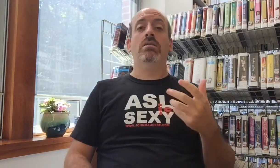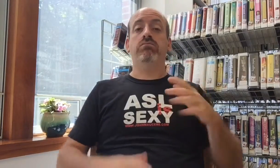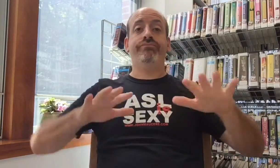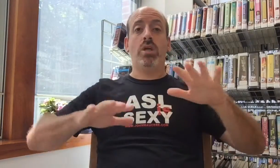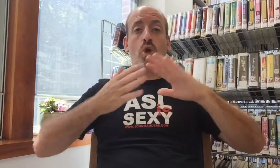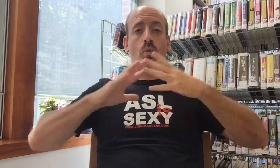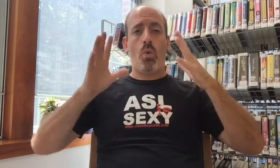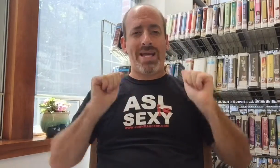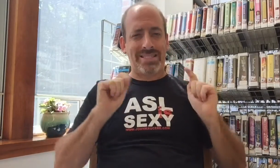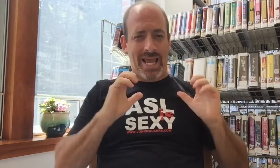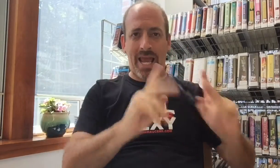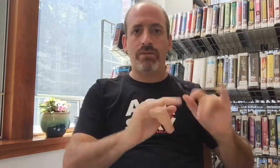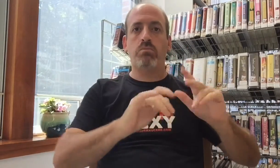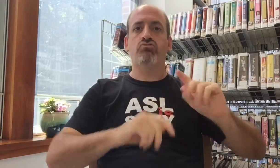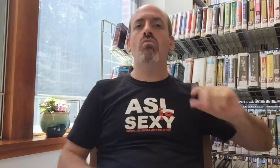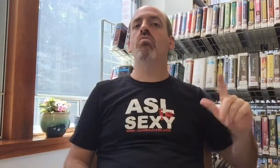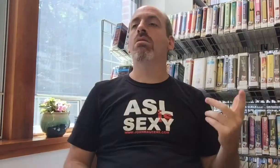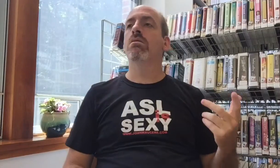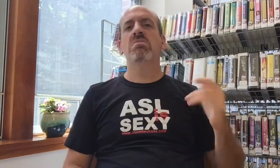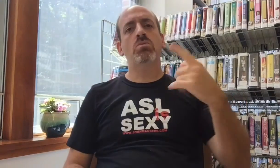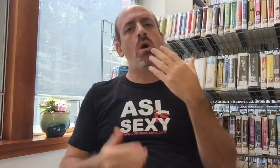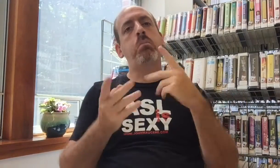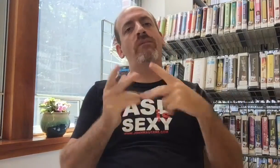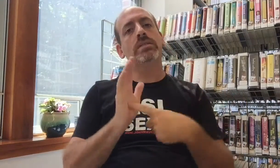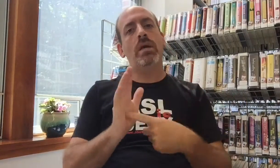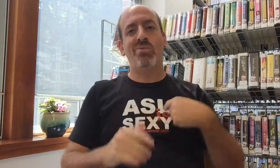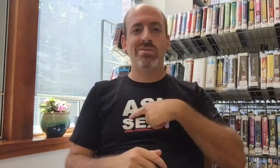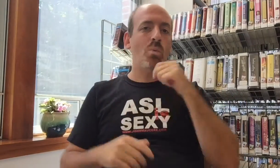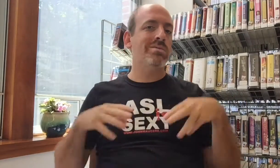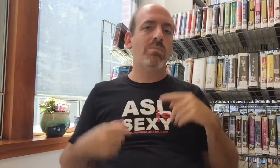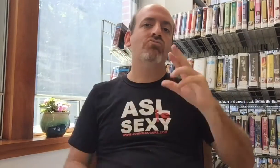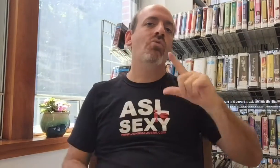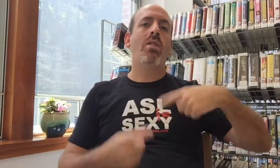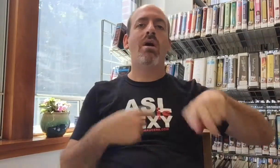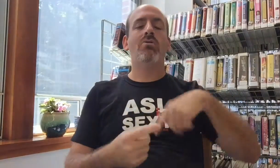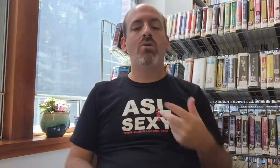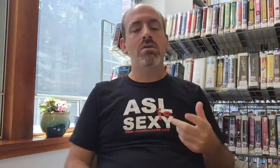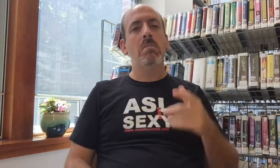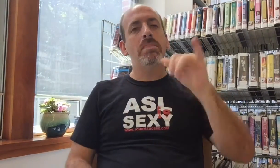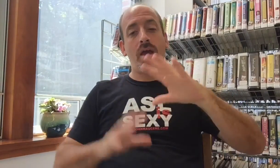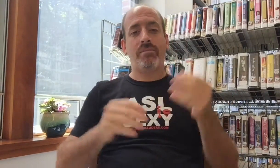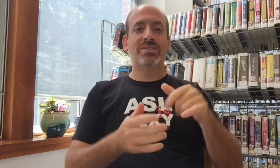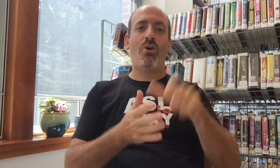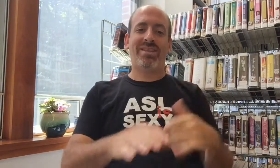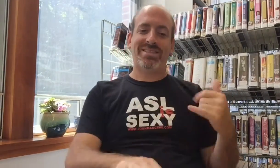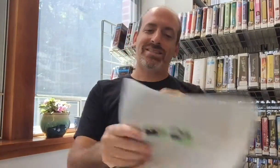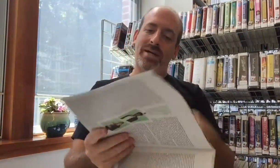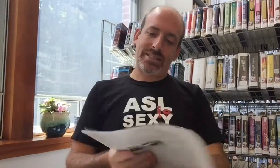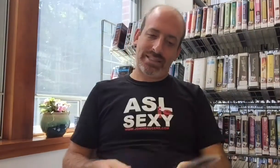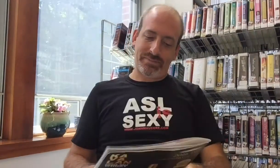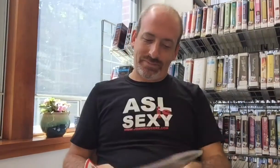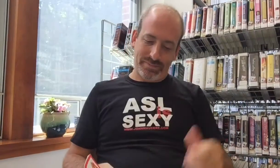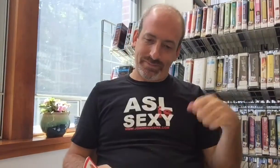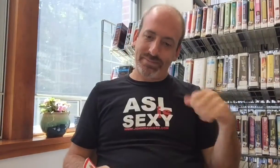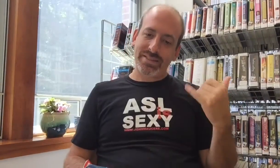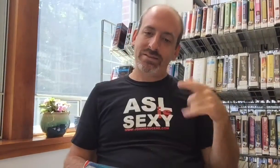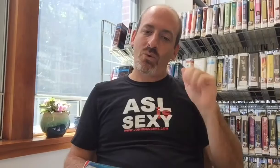It took our community to stand up and defend Nyle. This is a perfect example, we do not tolerate Trolls. Now, back to this article from the magazine that is issued on August 29th.